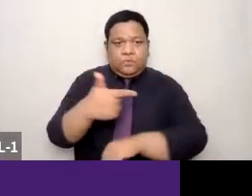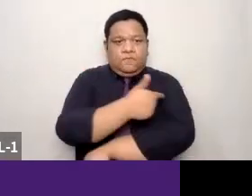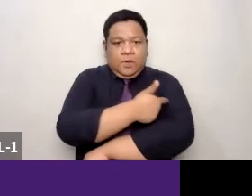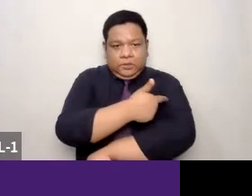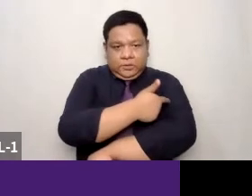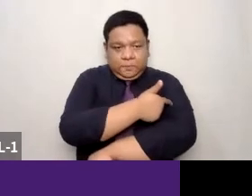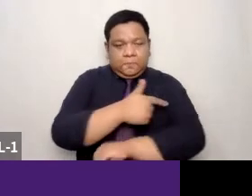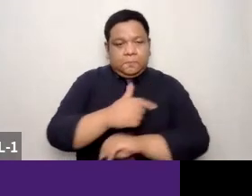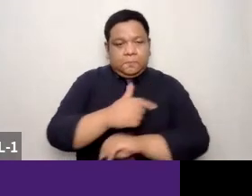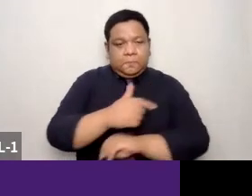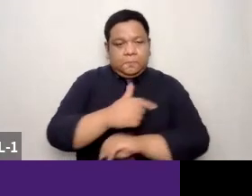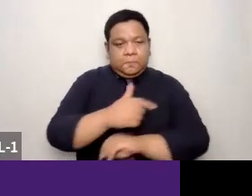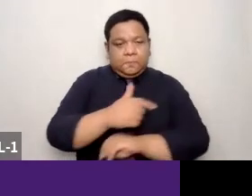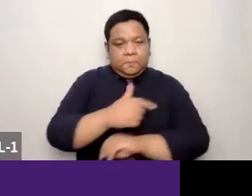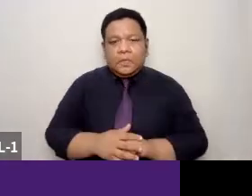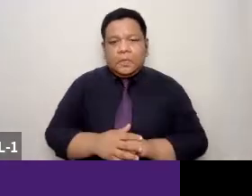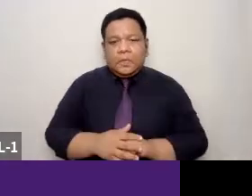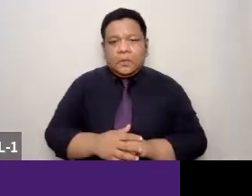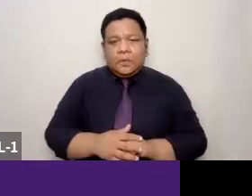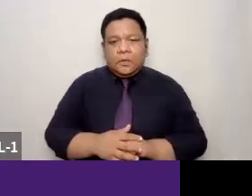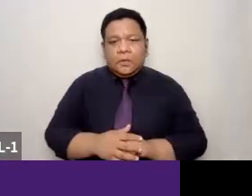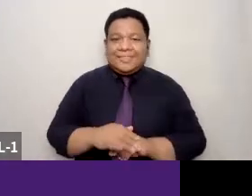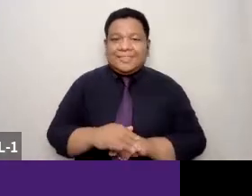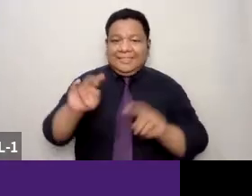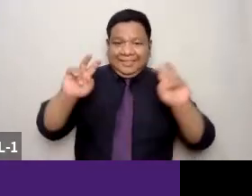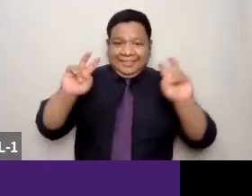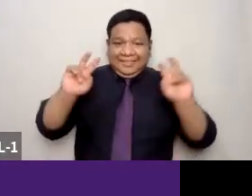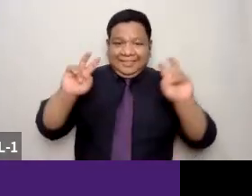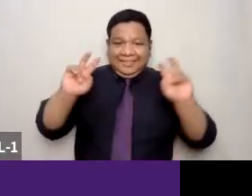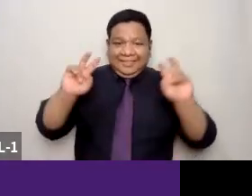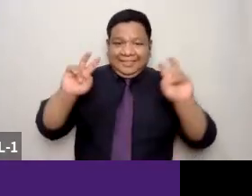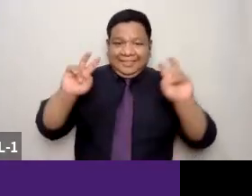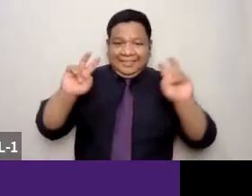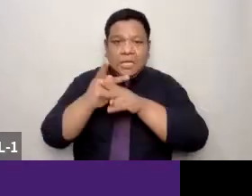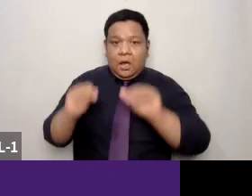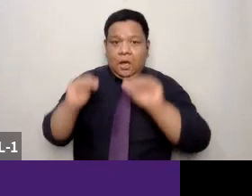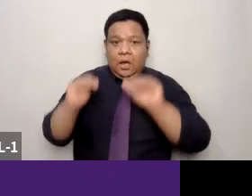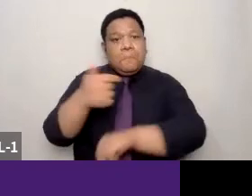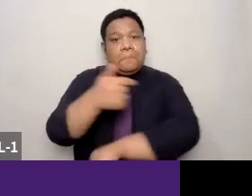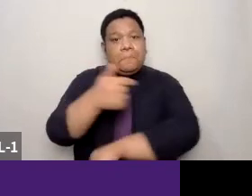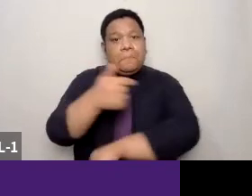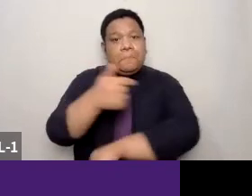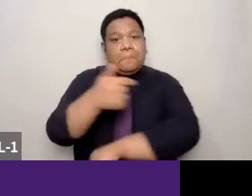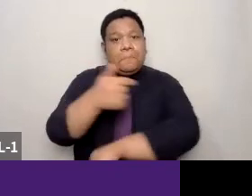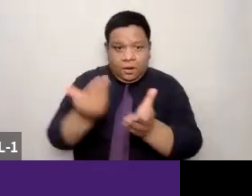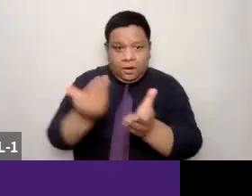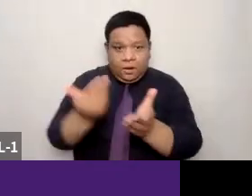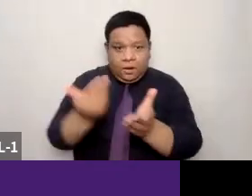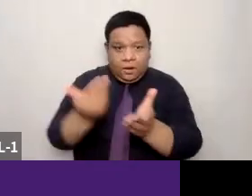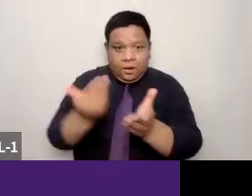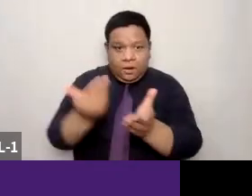So the Ingat Angat Bakuna Lahat campaign you will see today is the result of the collaboration of many private sector companies.